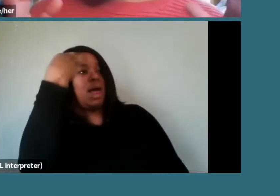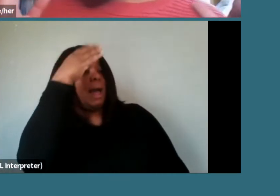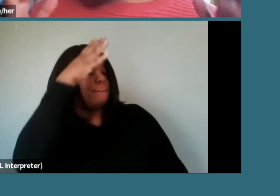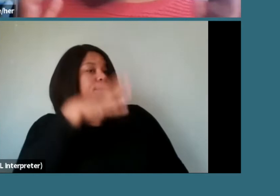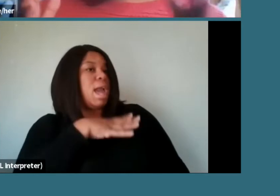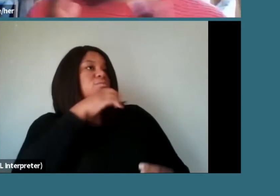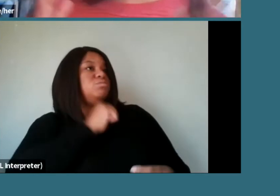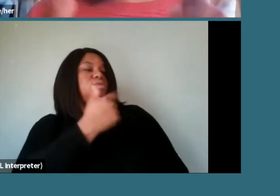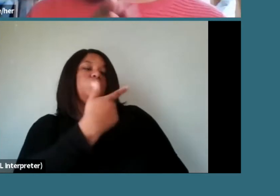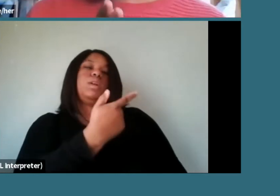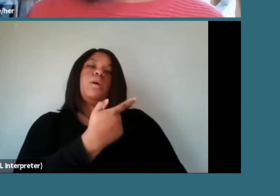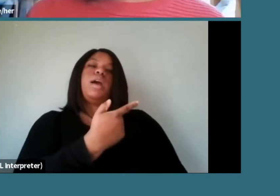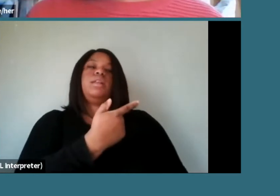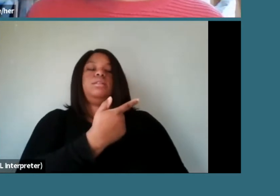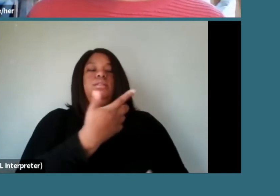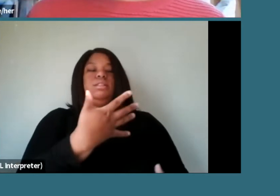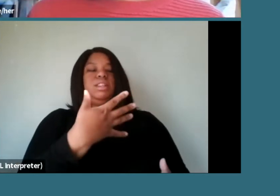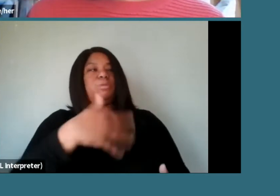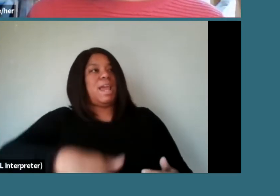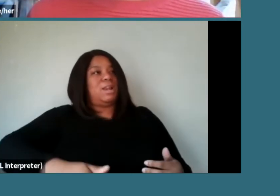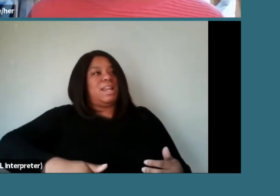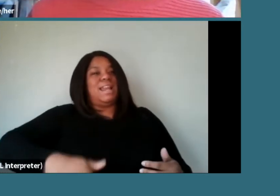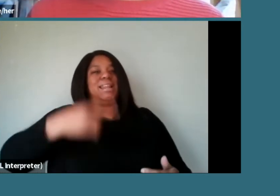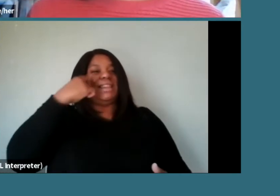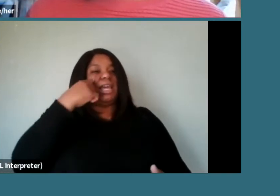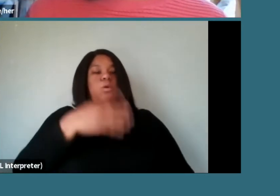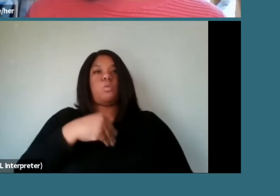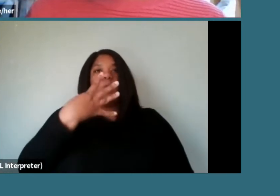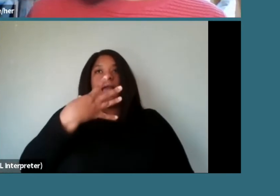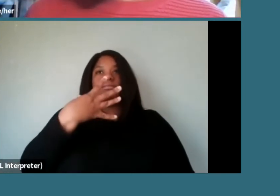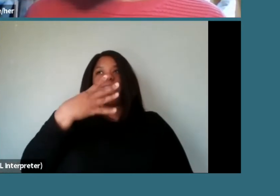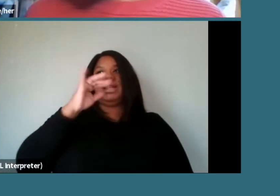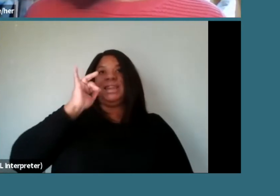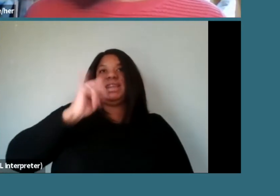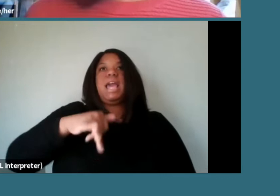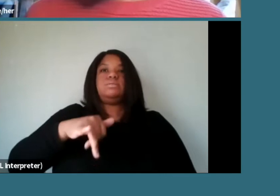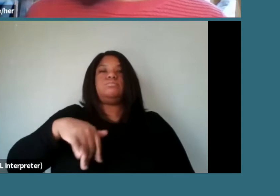We are so inundated with that way of thinking that whiteness is the default. I think that's also something important